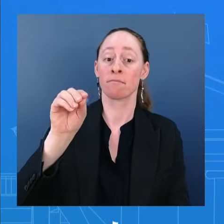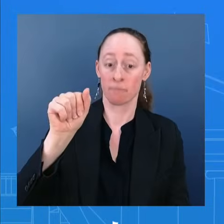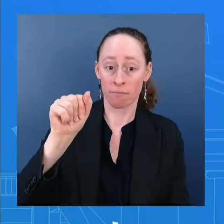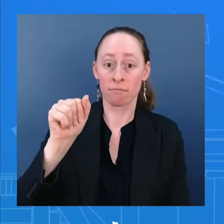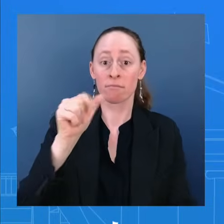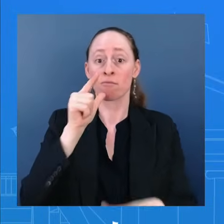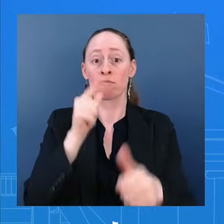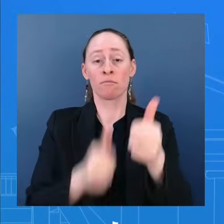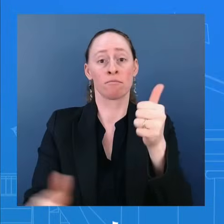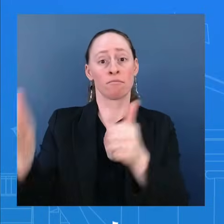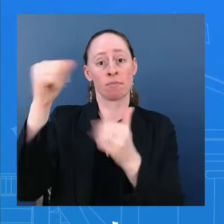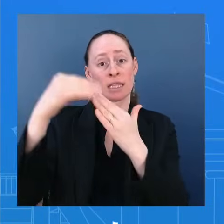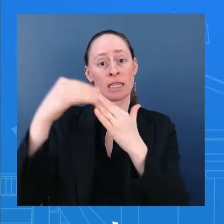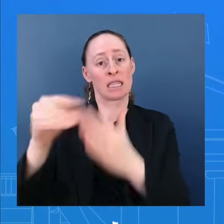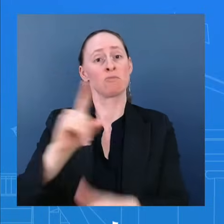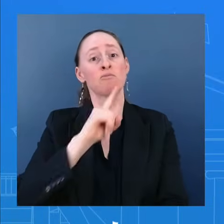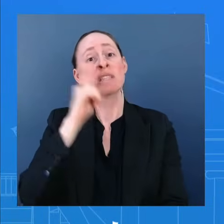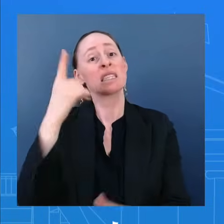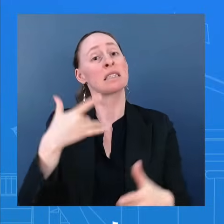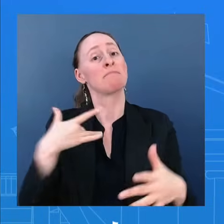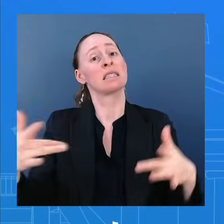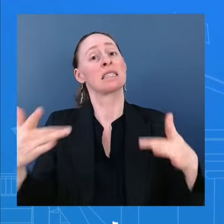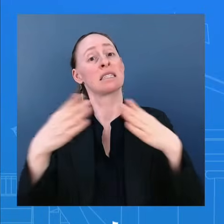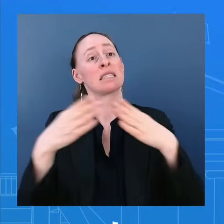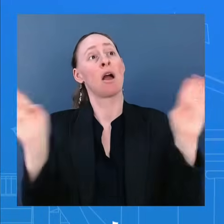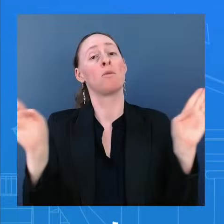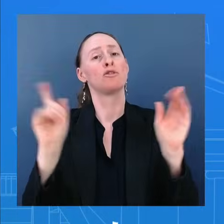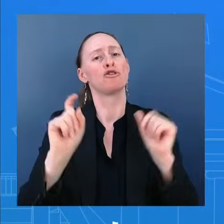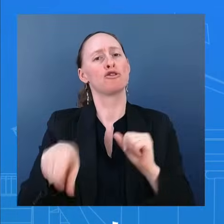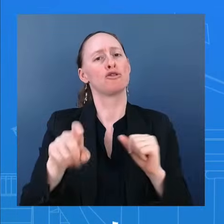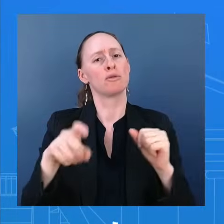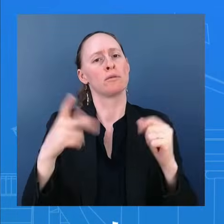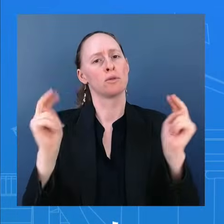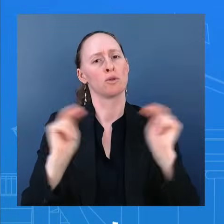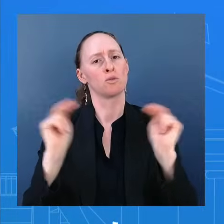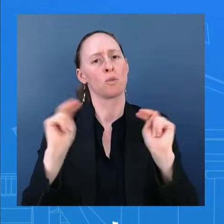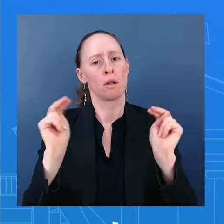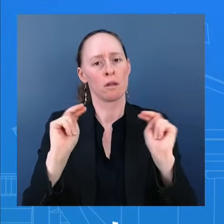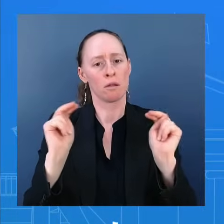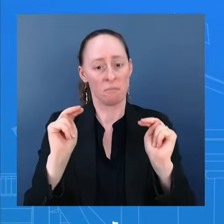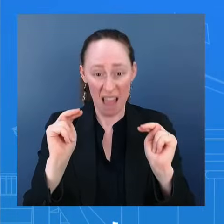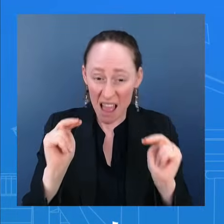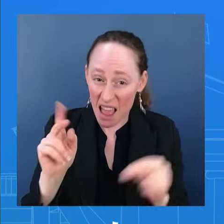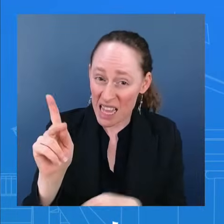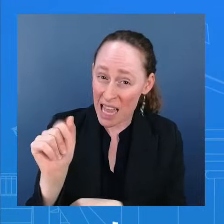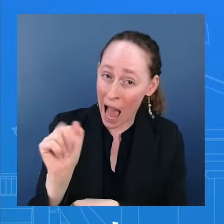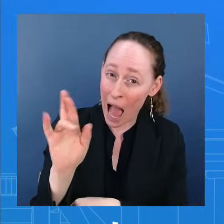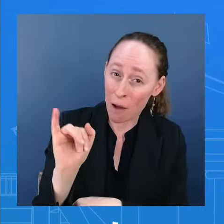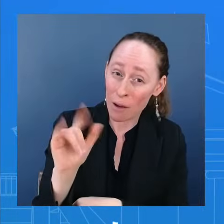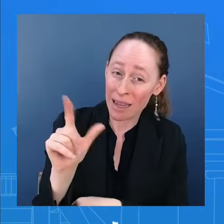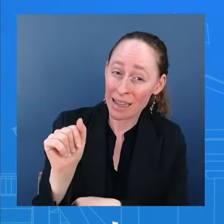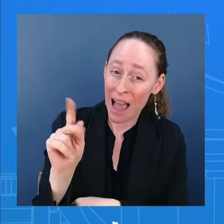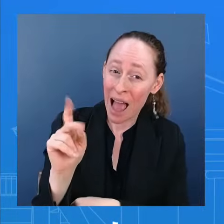casting judgments on the names that the president-elect